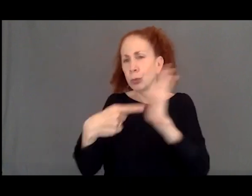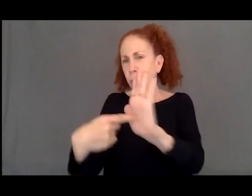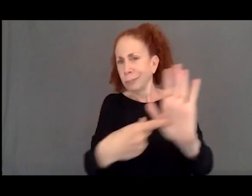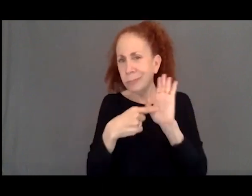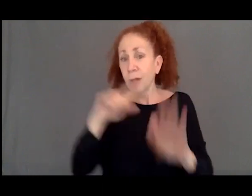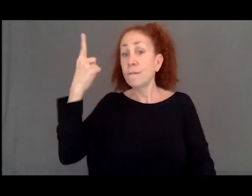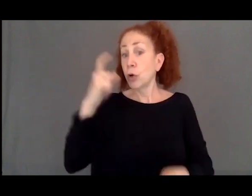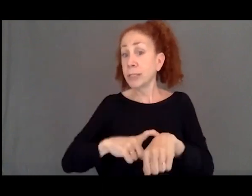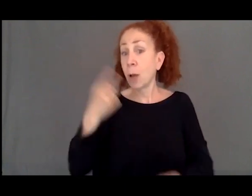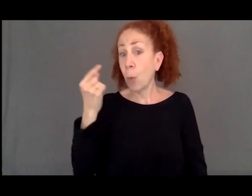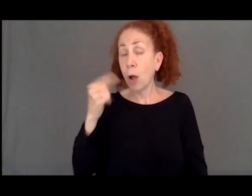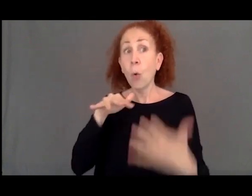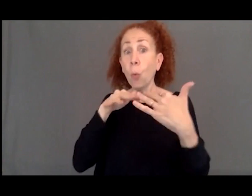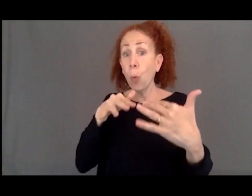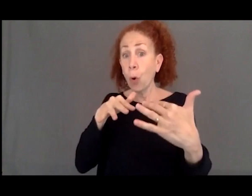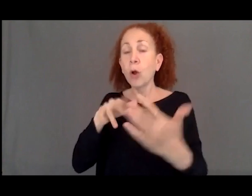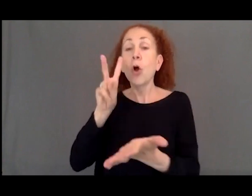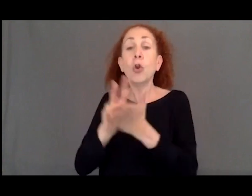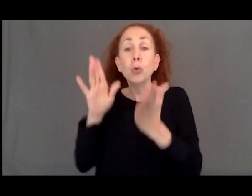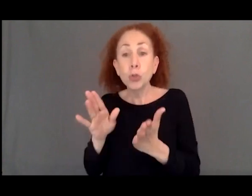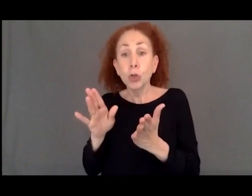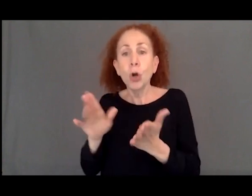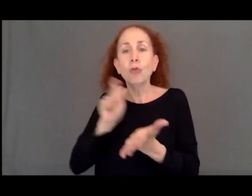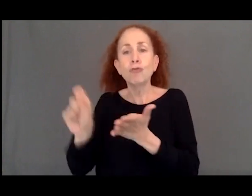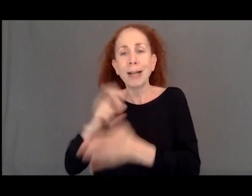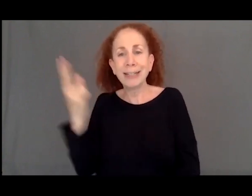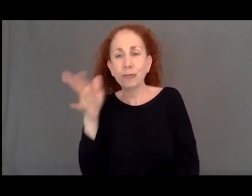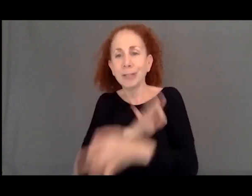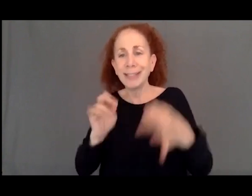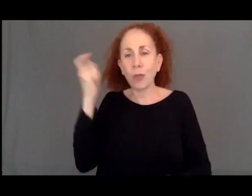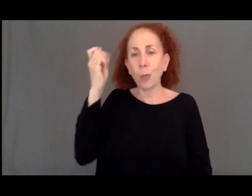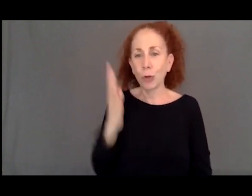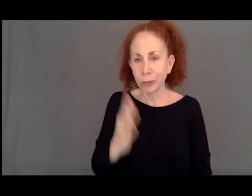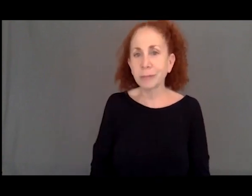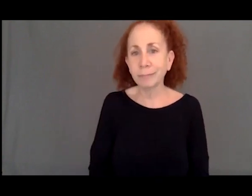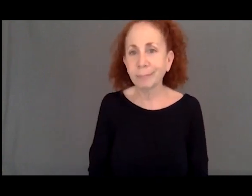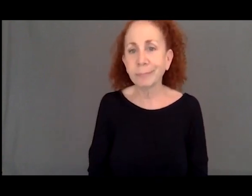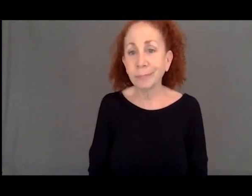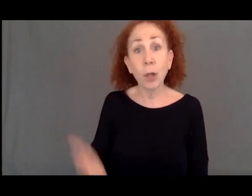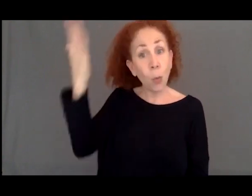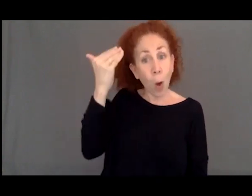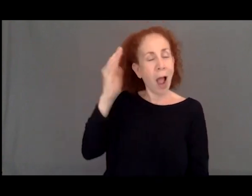for this was the first war where the losers would write history instead of the victors, courtesy of the most